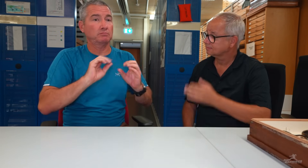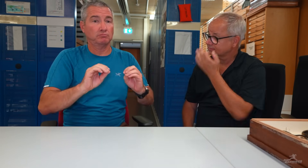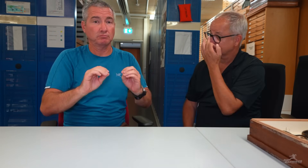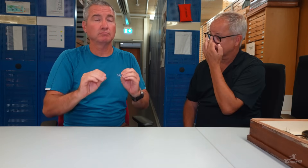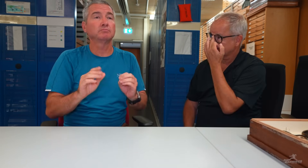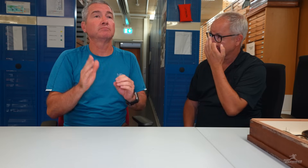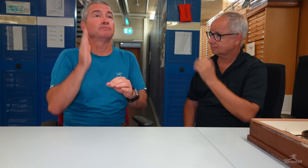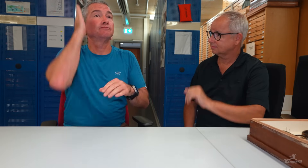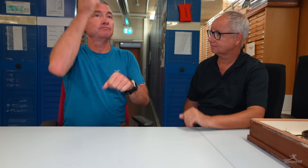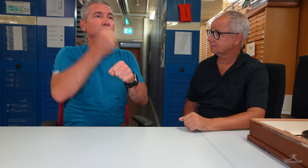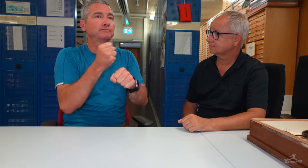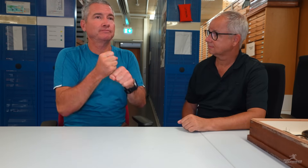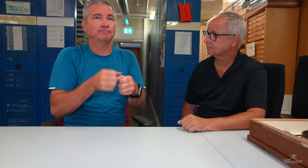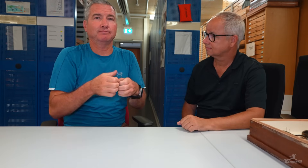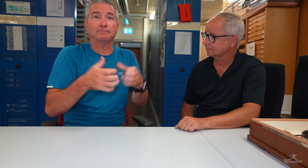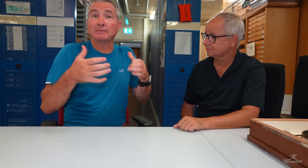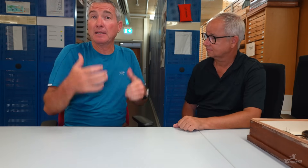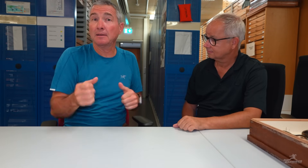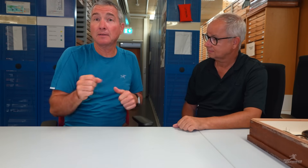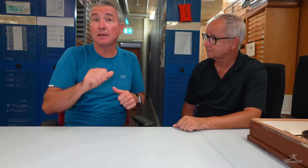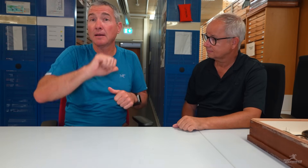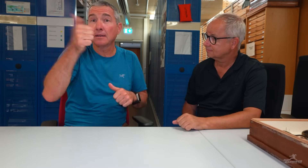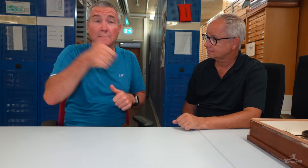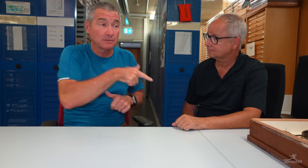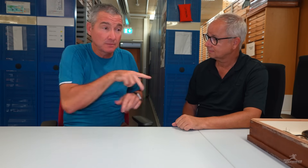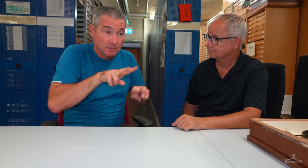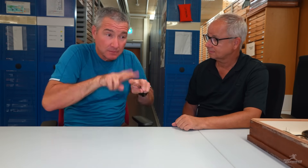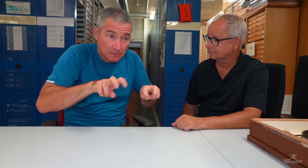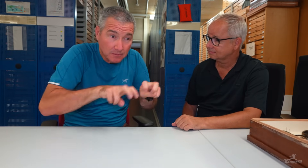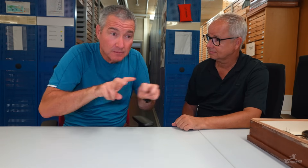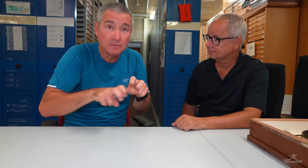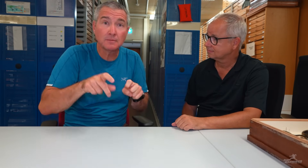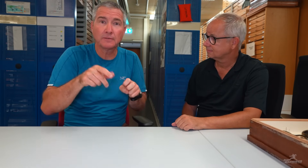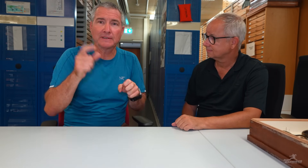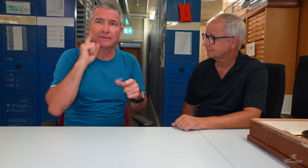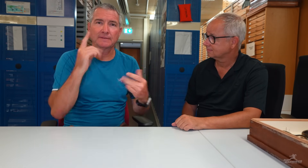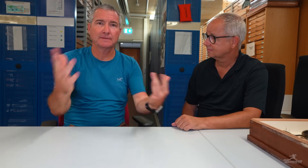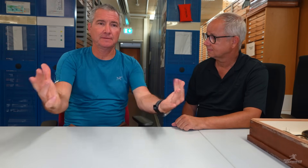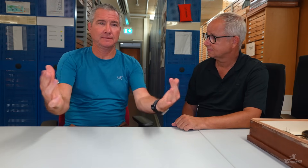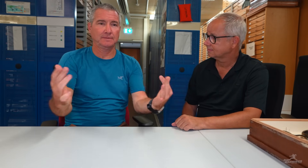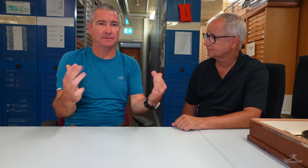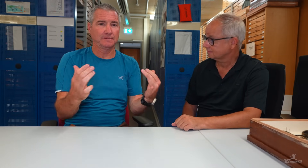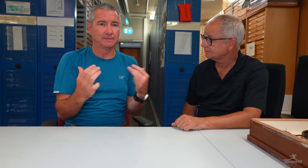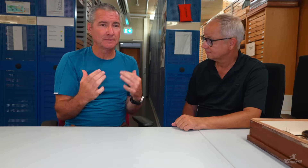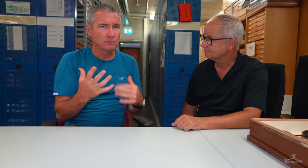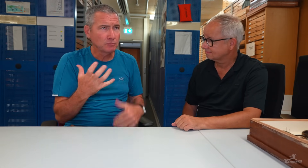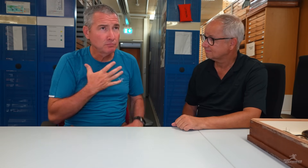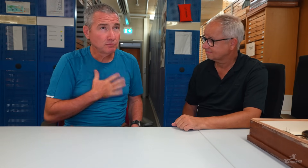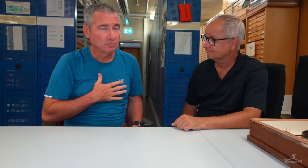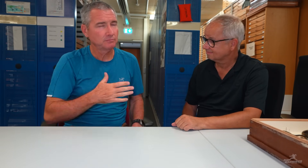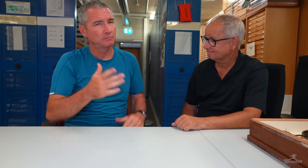implement more of this in the future. And another option would be to have Deaf students come to you who want to learn more.